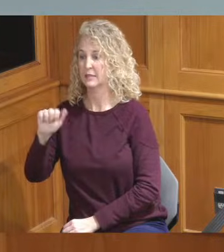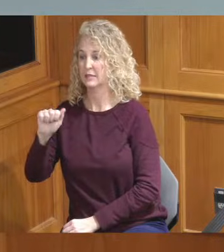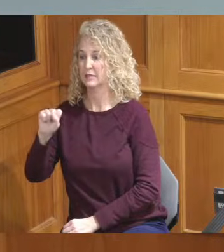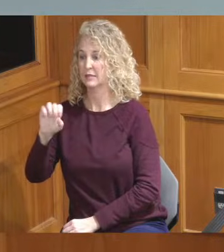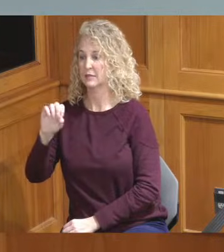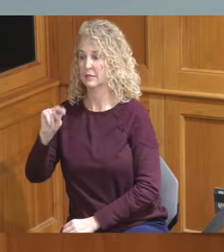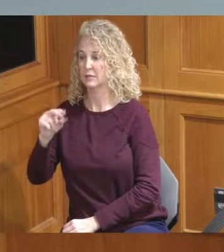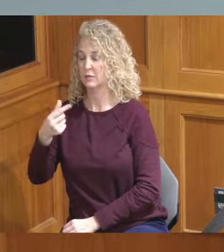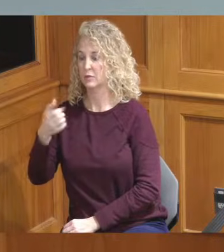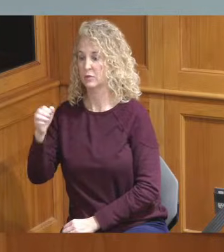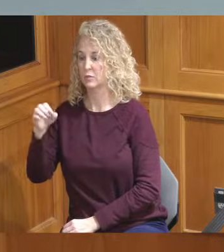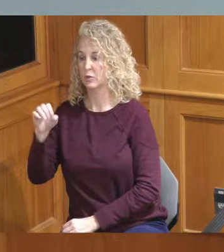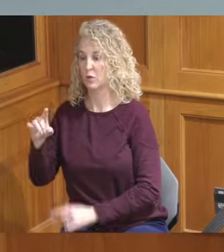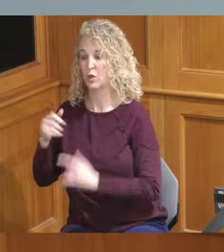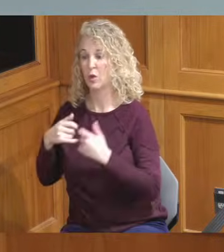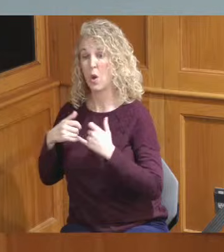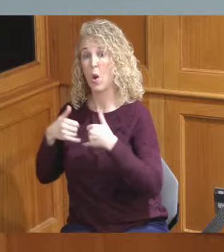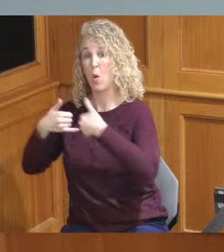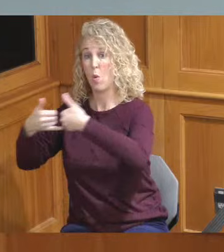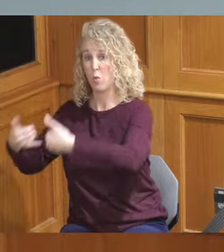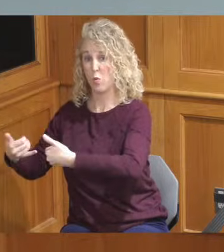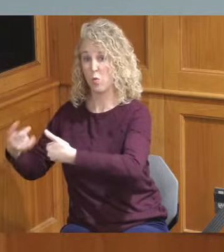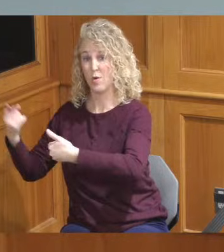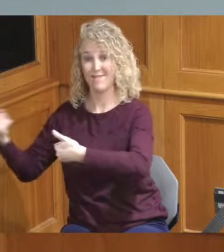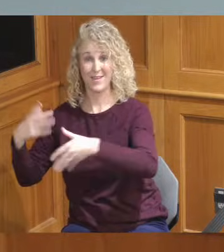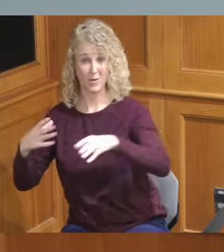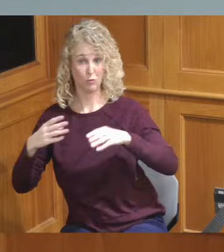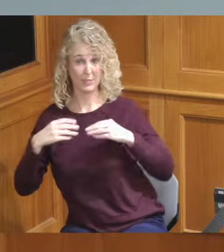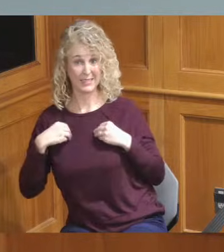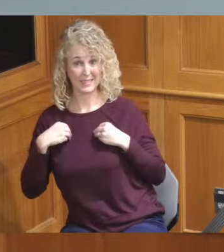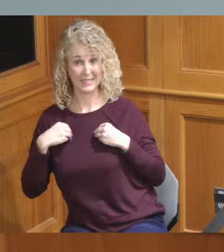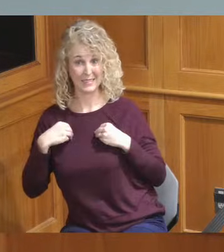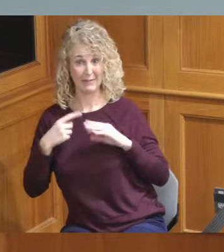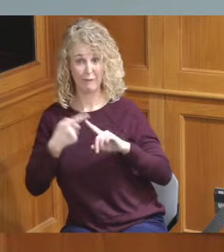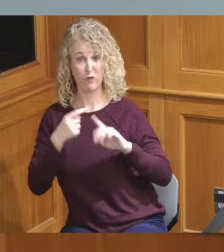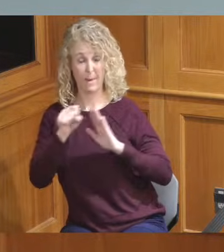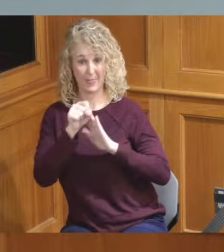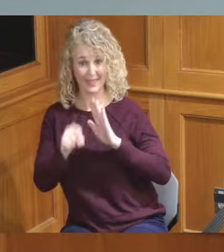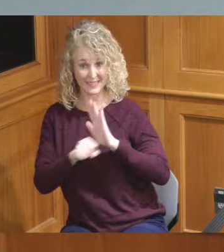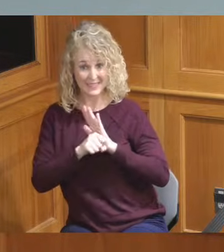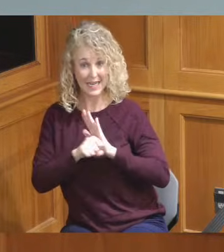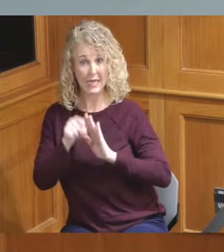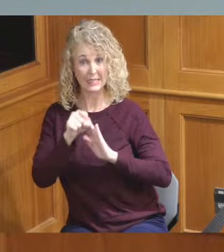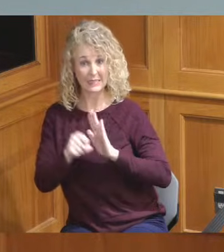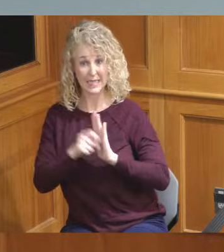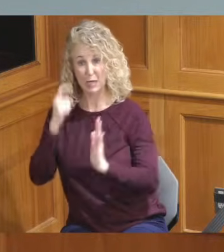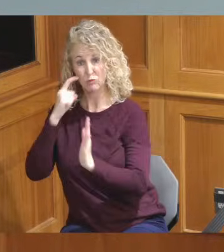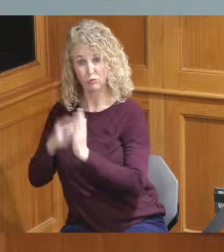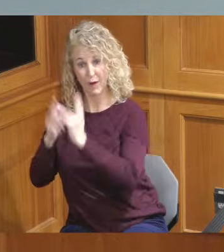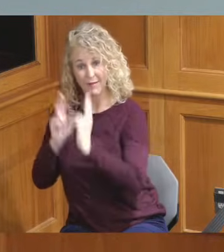season award was presented to Gregory Johnson, state of Ohio state recognition for receiving